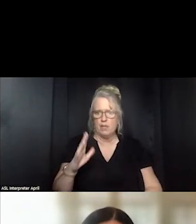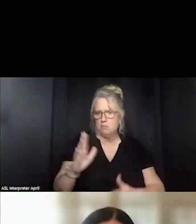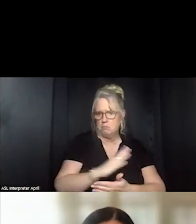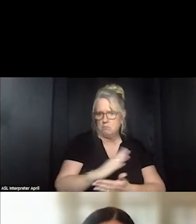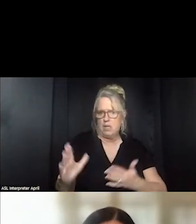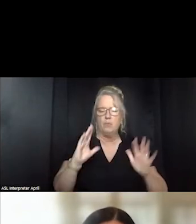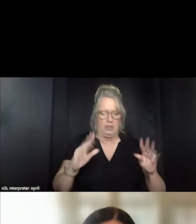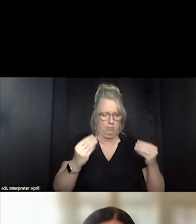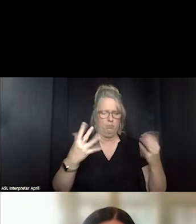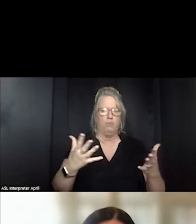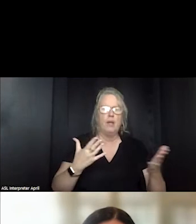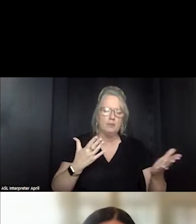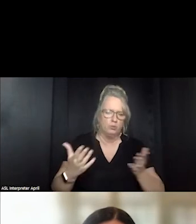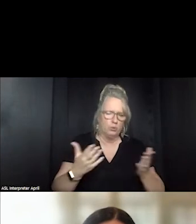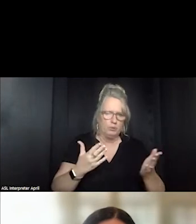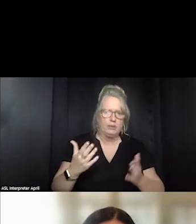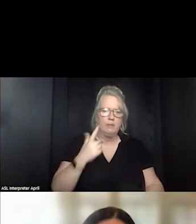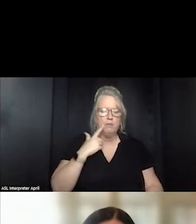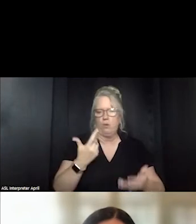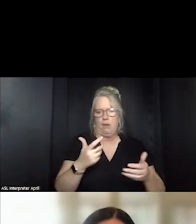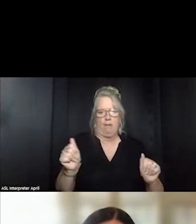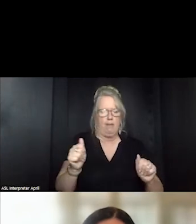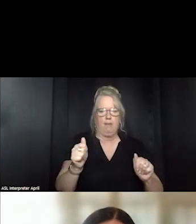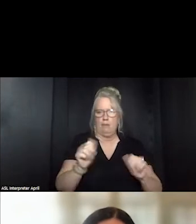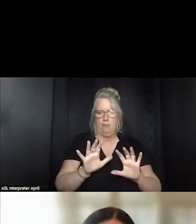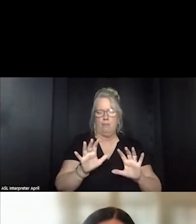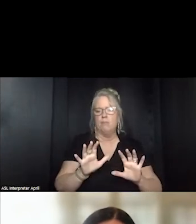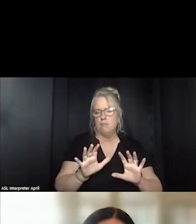SERVICES FOR, FOR ANY POPULATION. >> JEFF, ANY FOLLOW UP ON THAT.